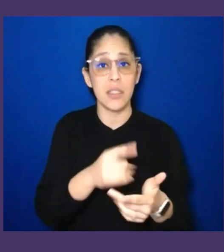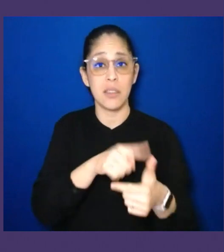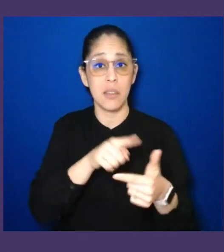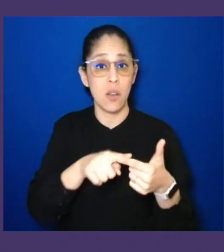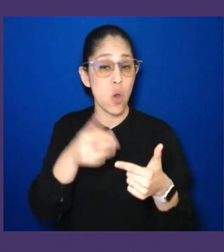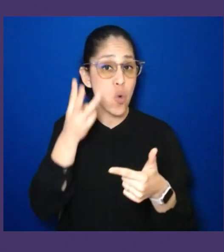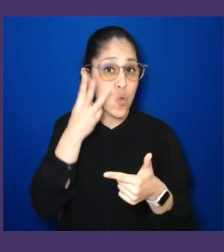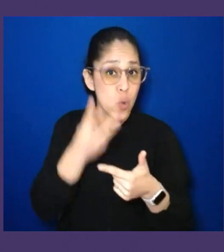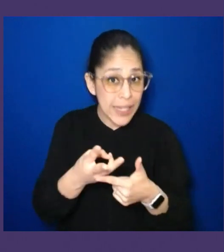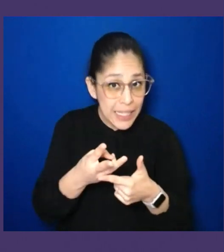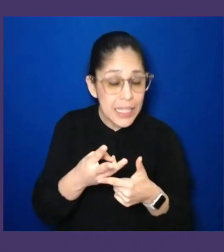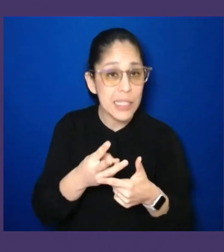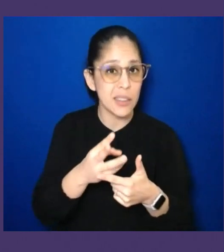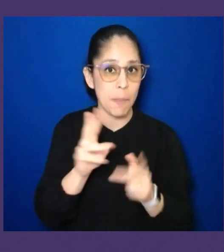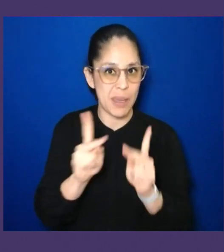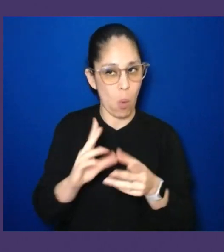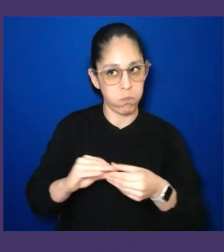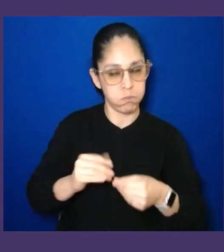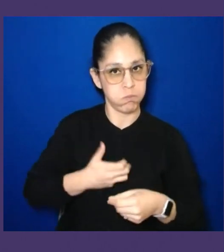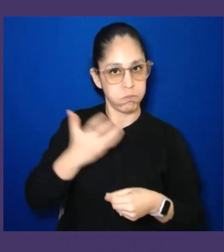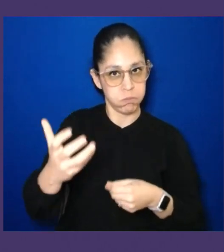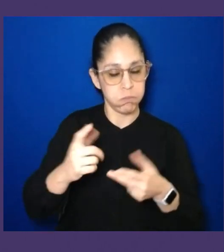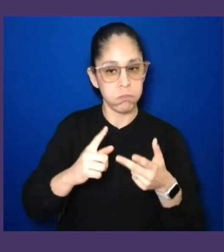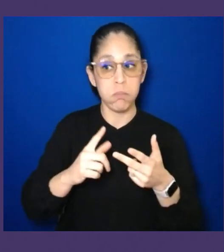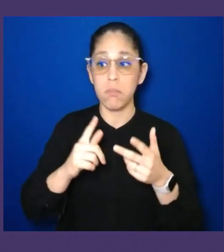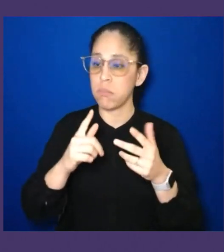and basically, reach in and uncover